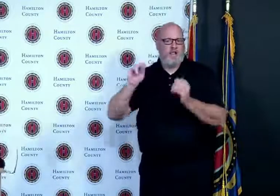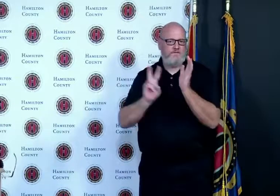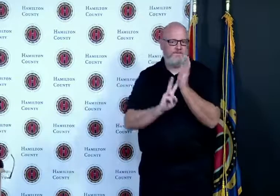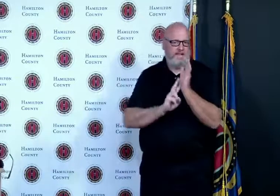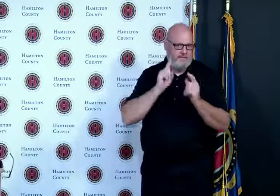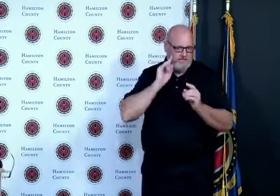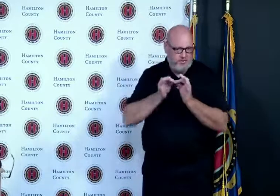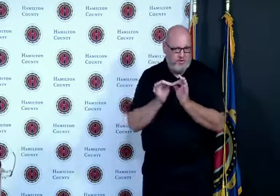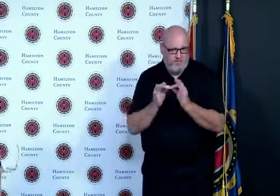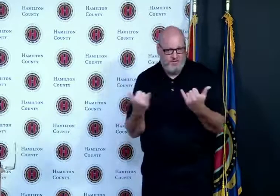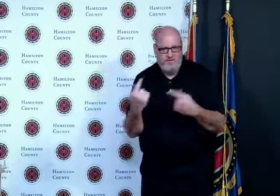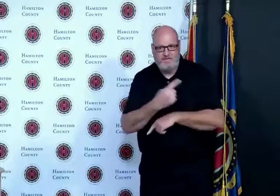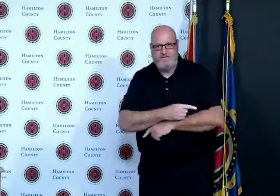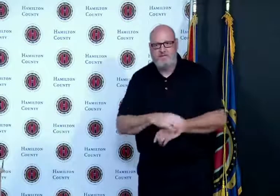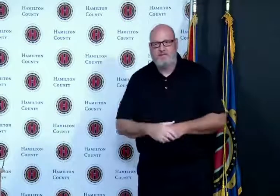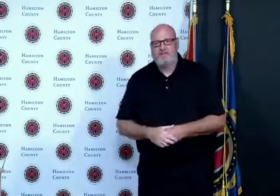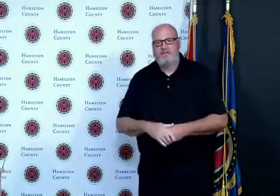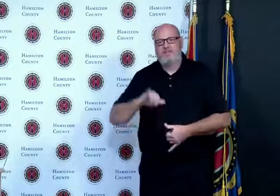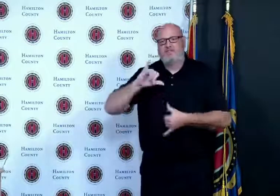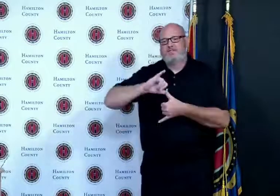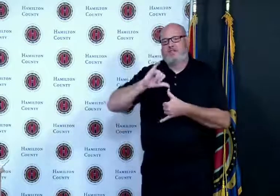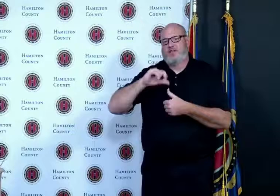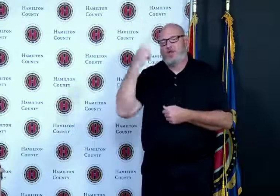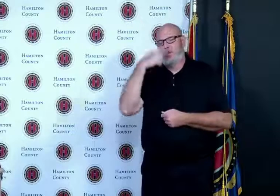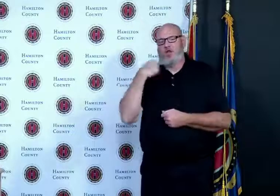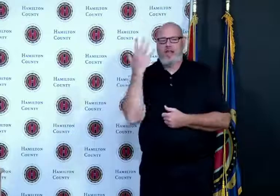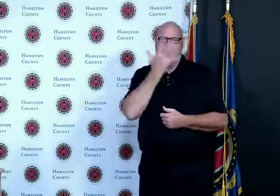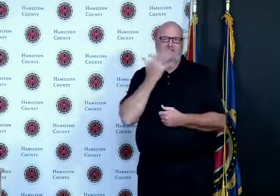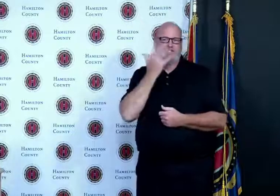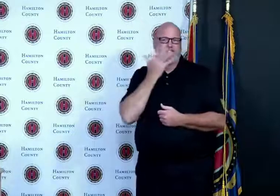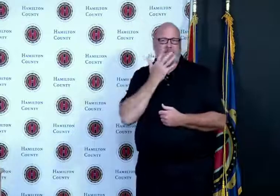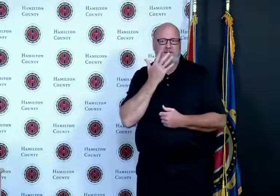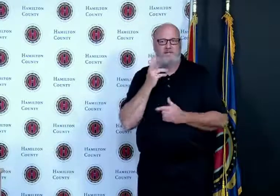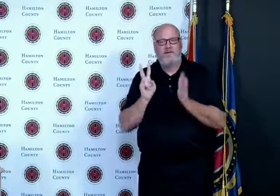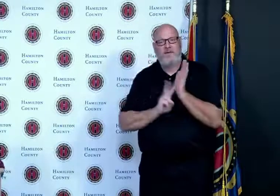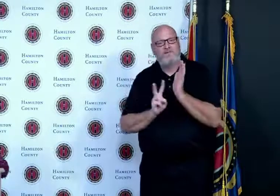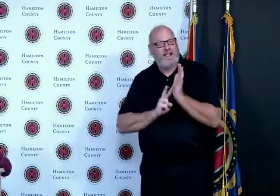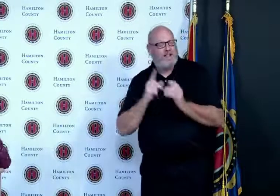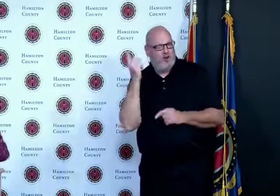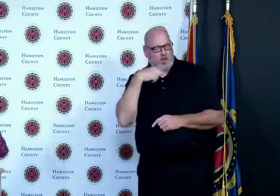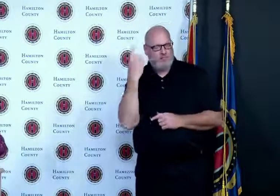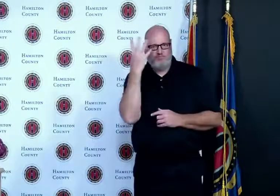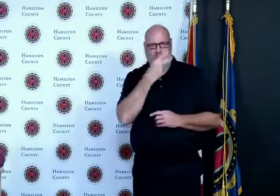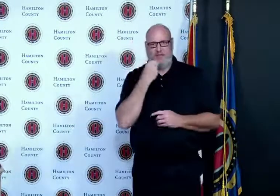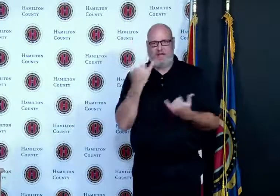especially dapper today so is Vicki by the way but anyway good to have you back jay